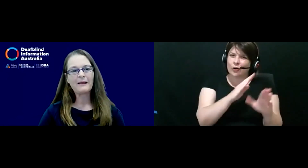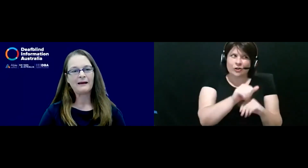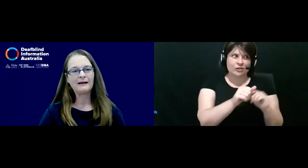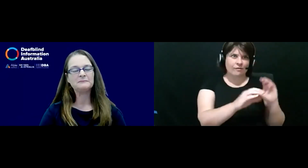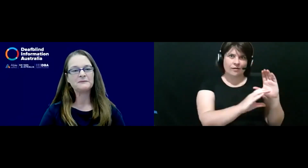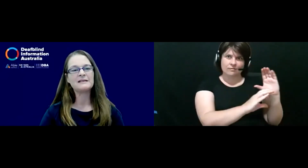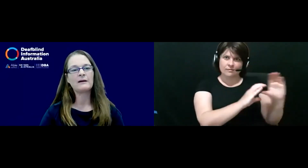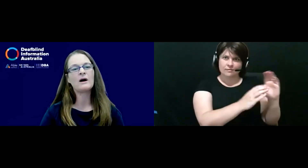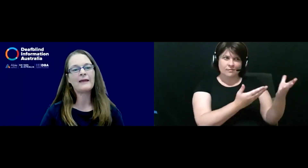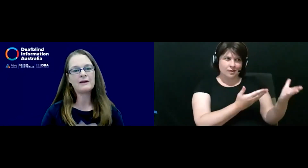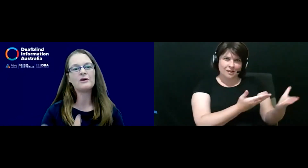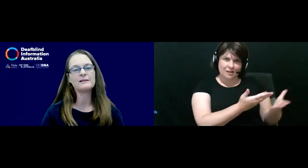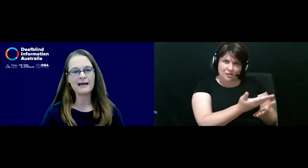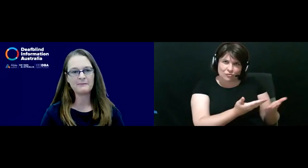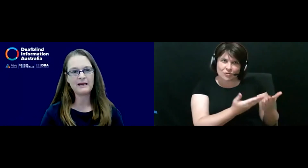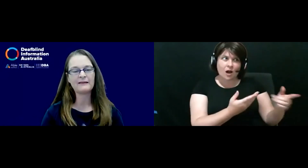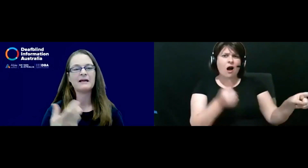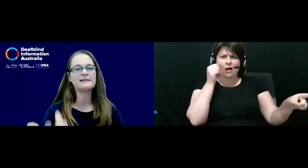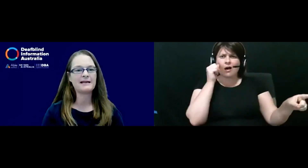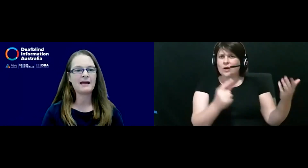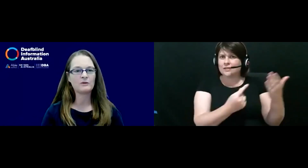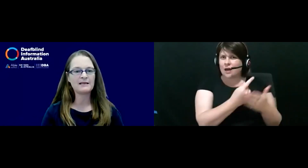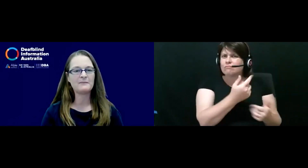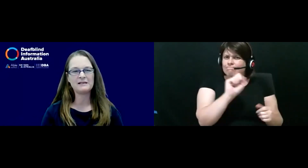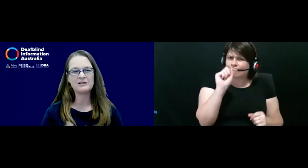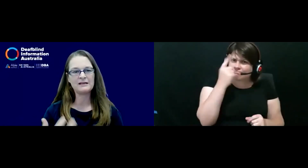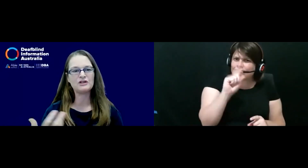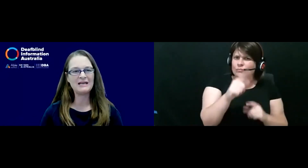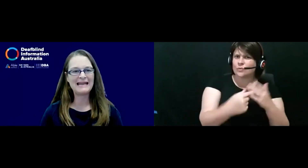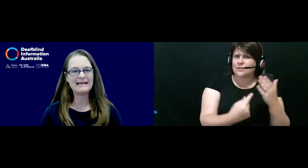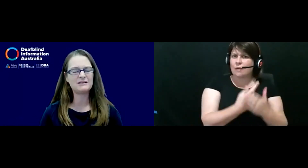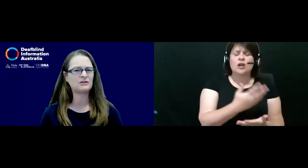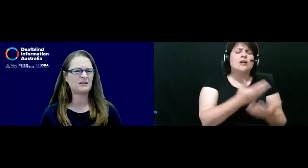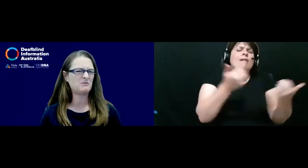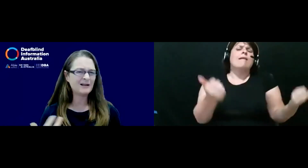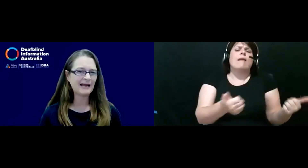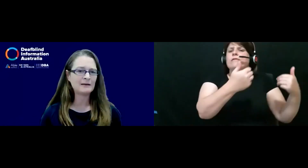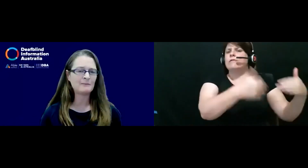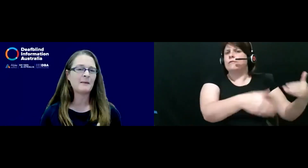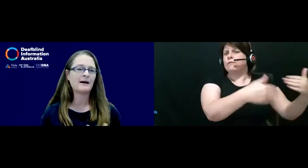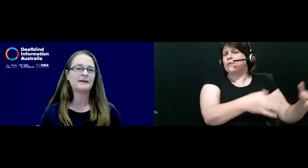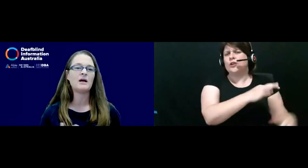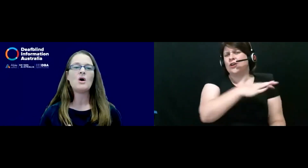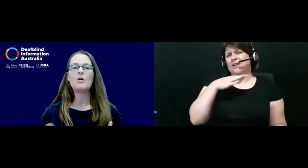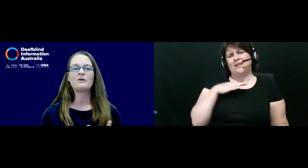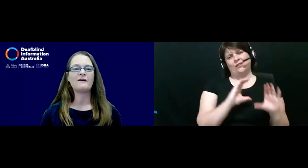Necessity know what's happening, they understand what's happening, so there-- they know what's happening, they understand what's happening and so there is no need to provide